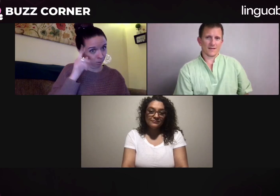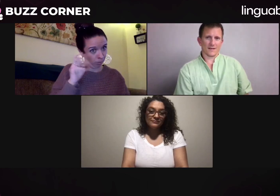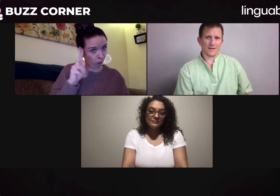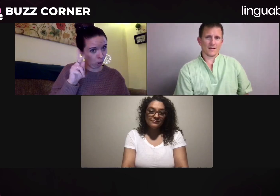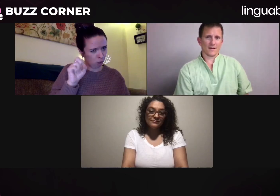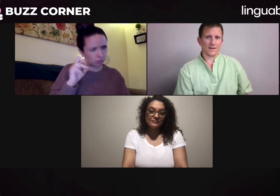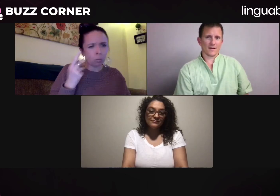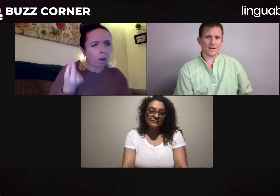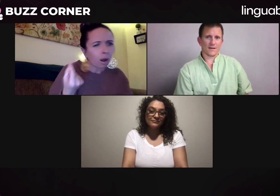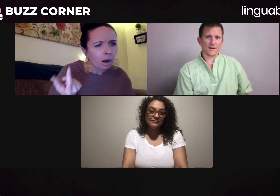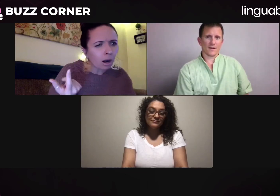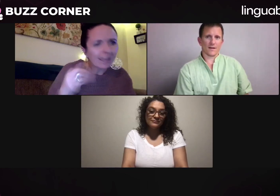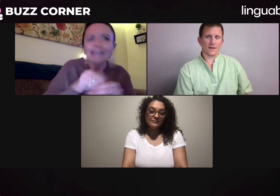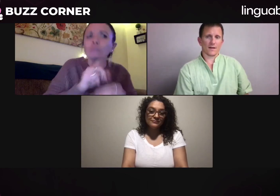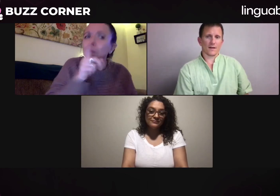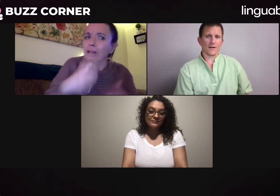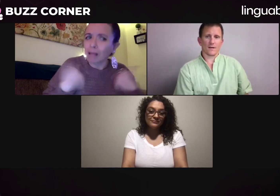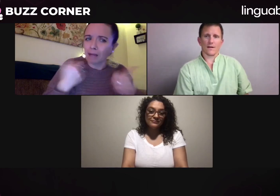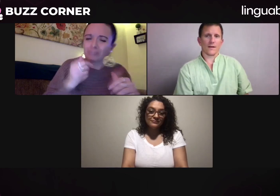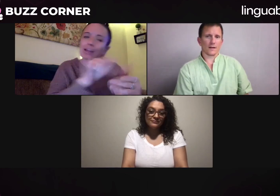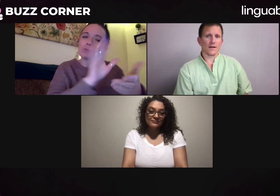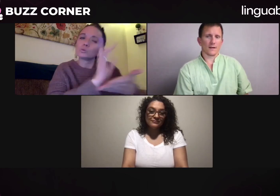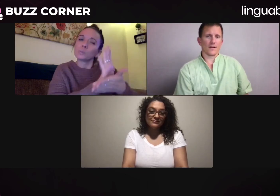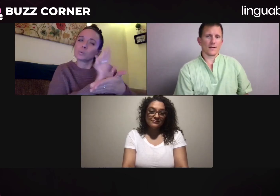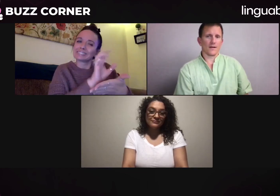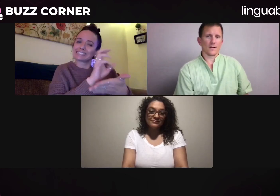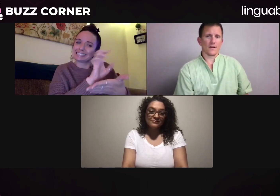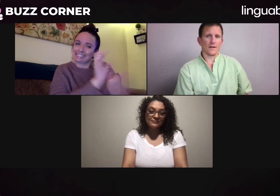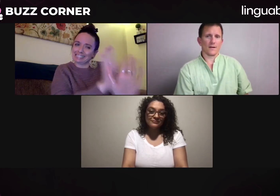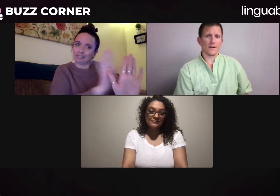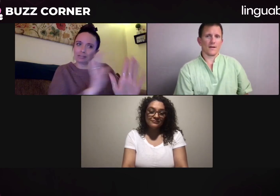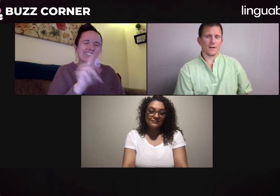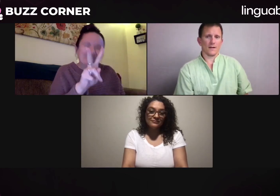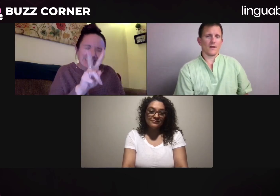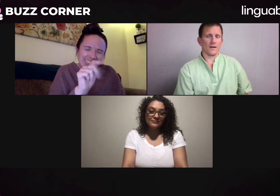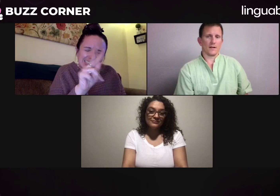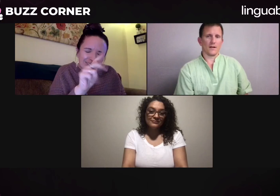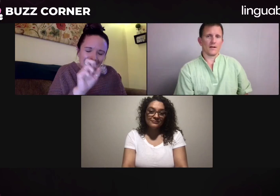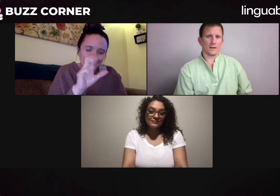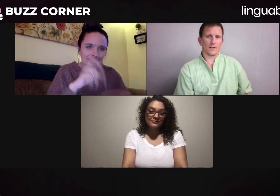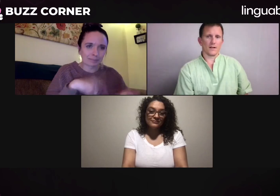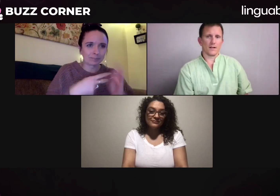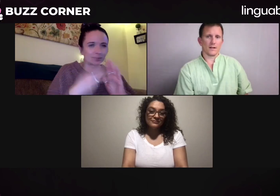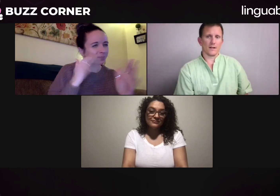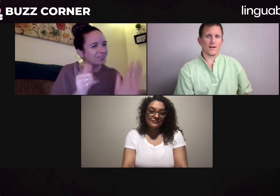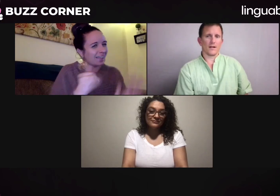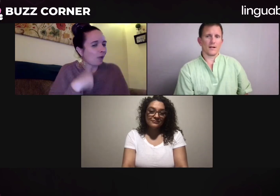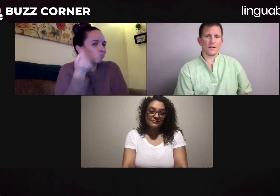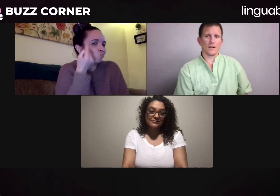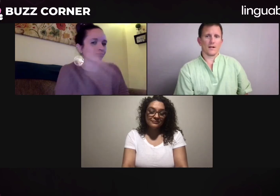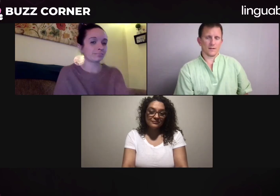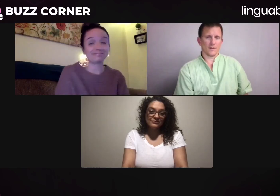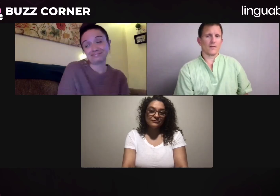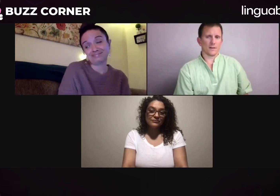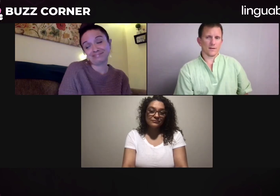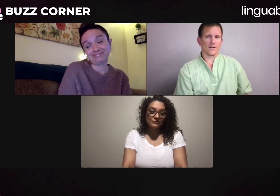Where is that differentiation? And I mean a movie scene or TV scene is different than real life, but you can see the comparison.